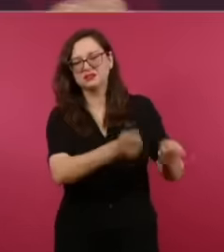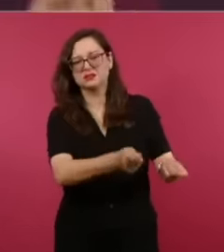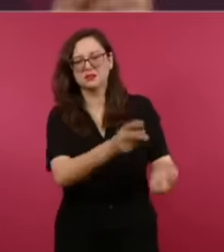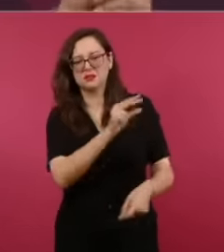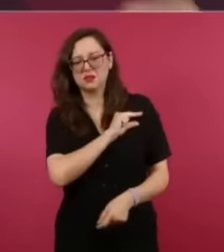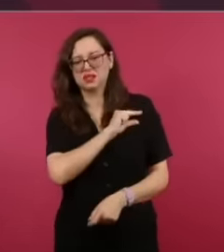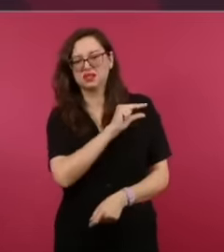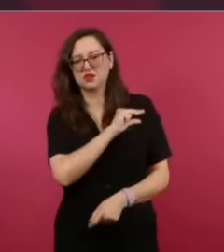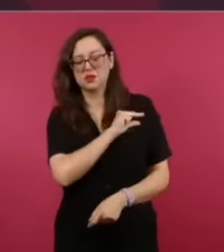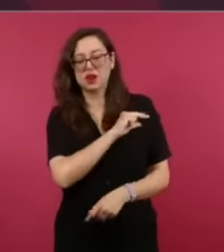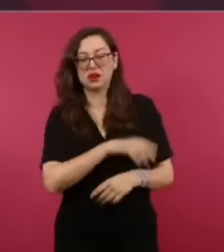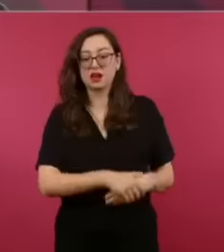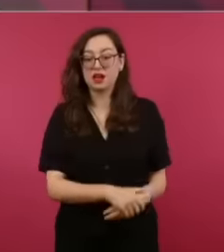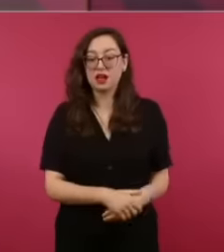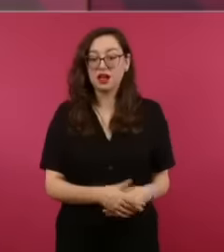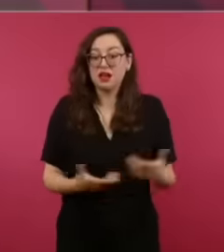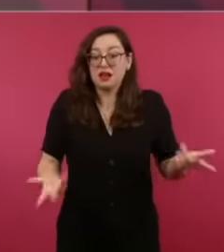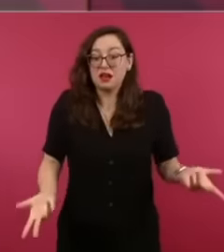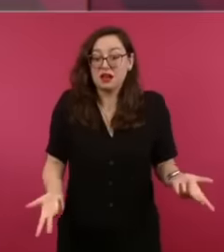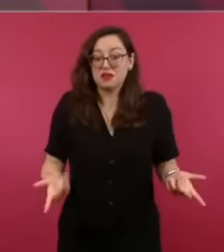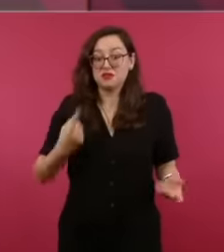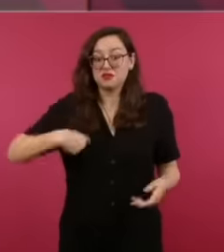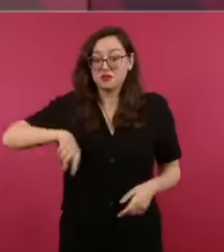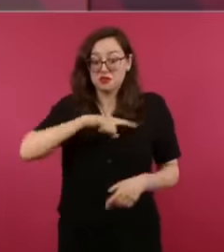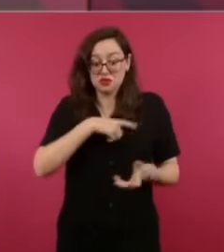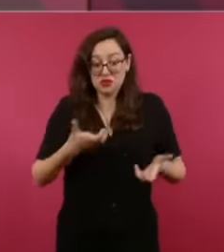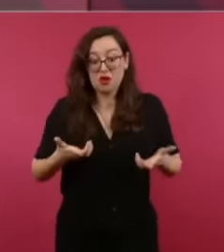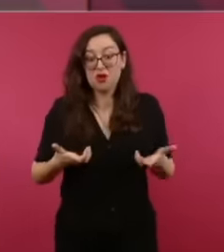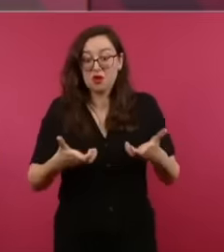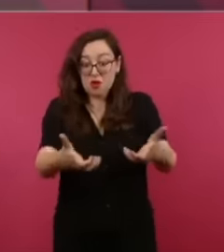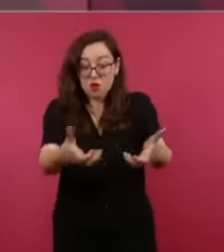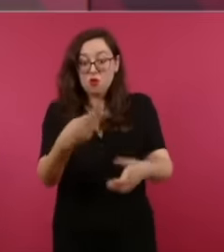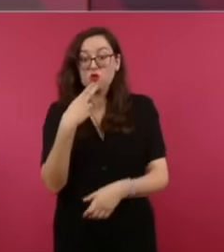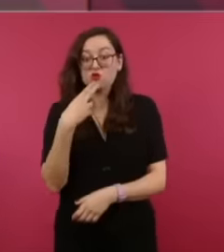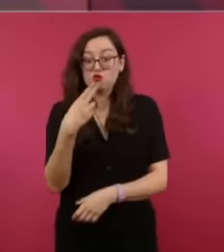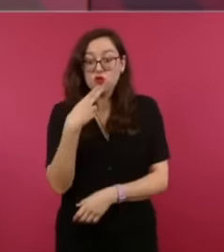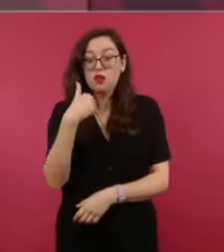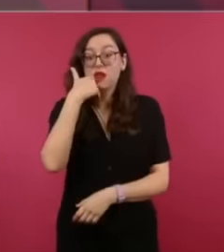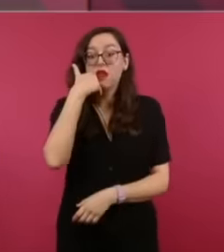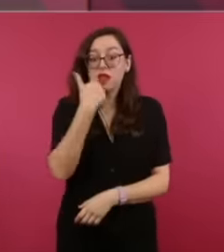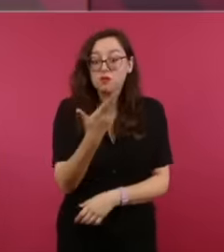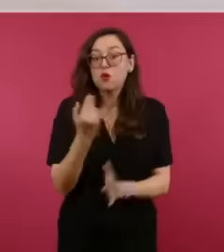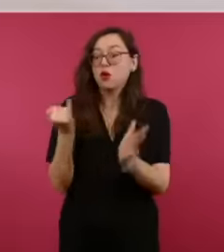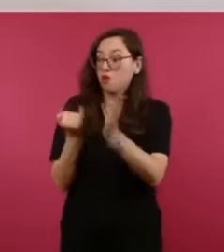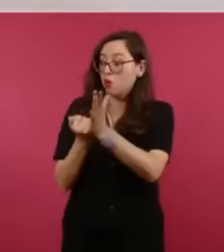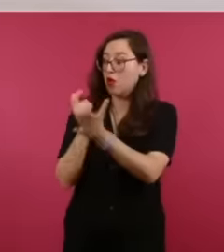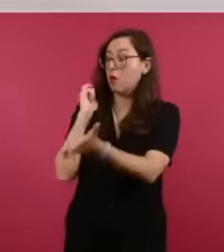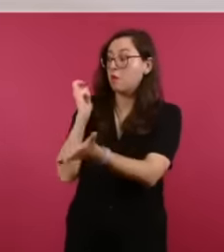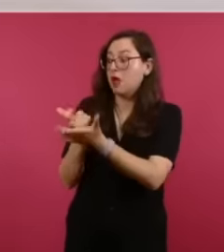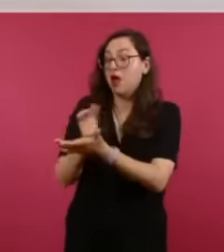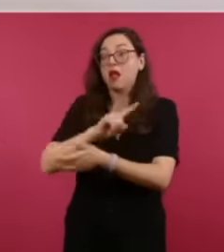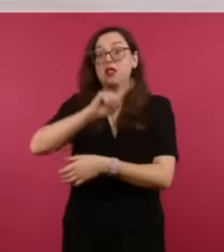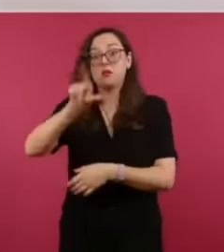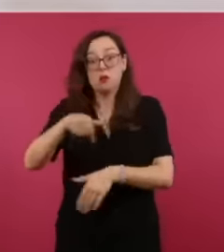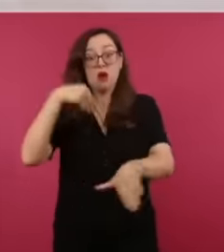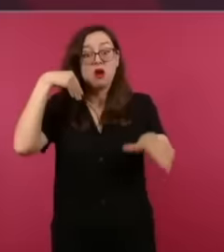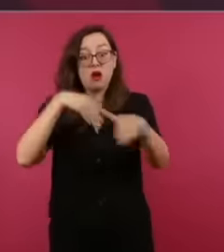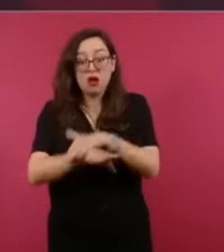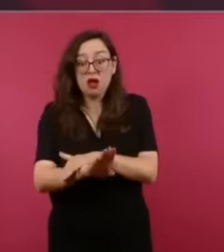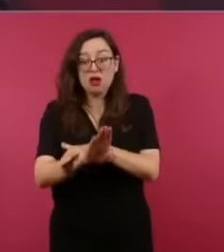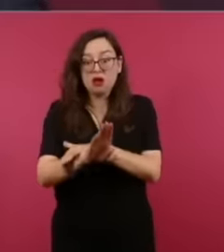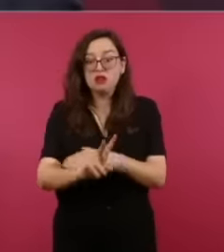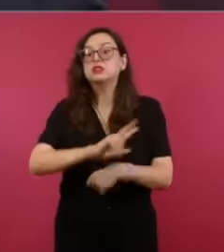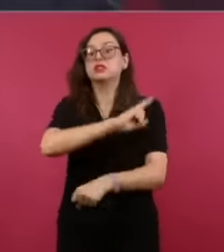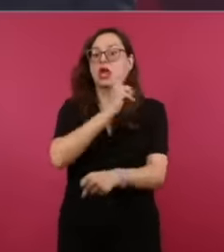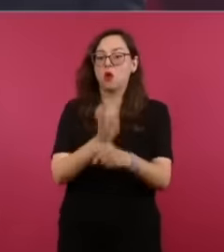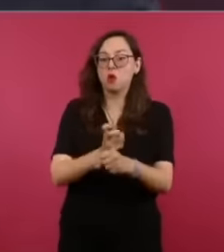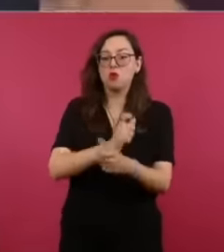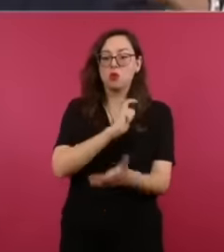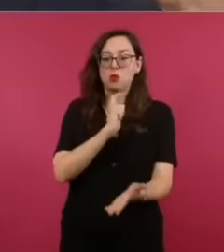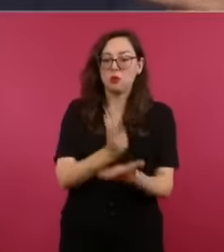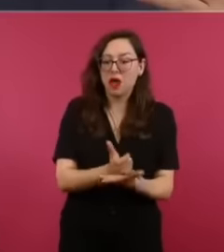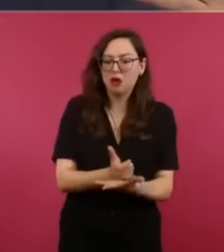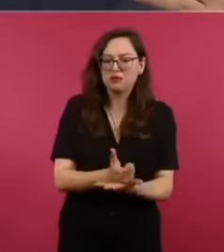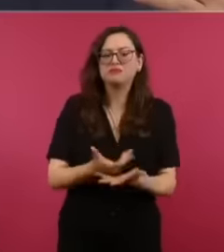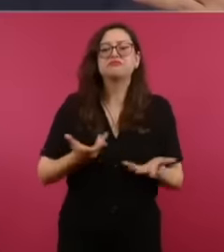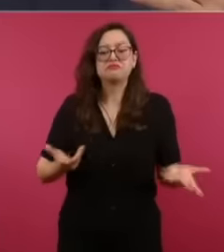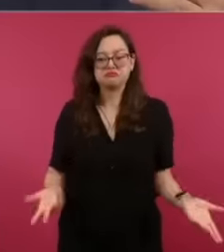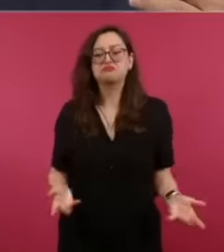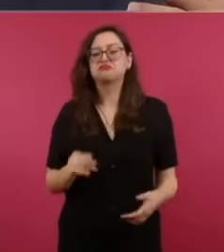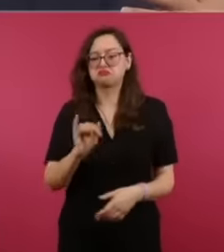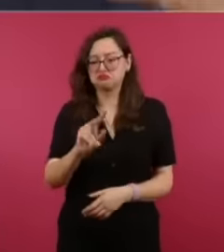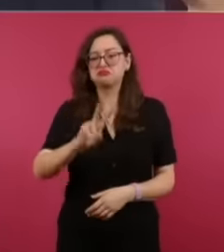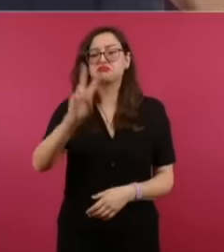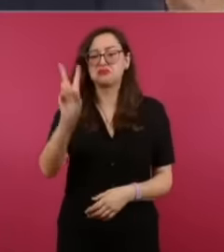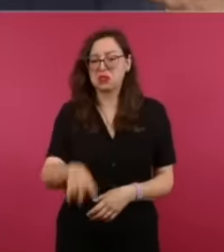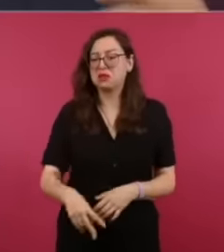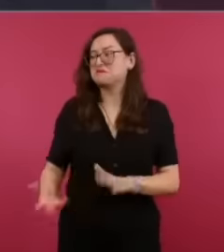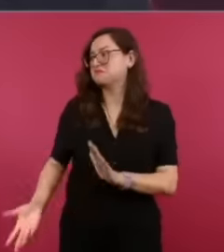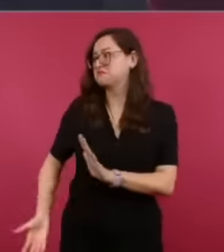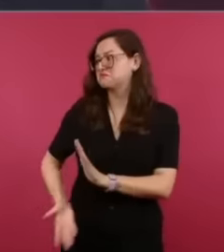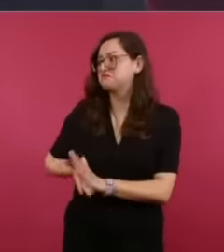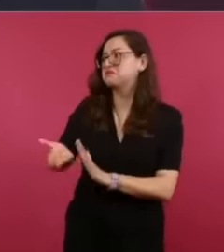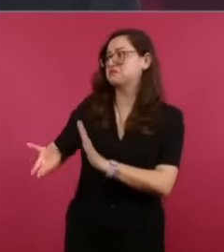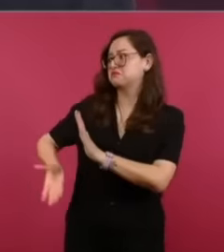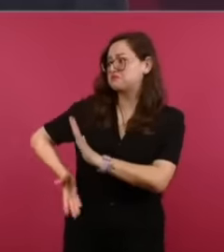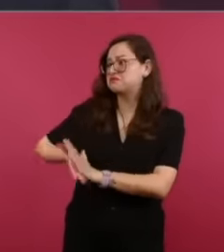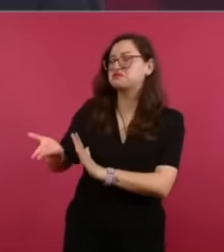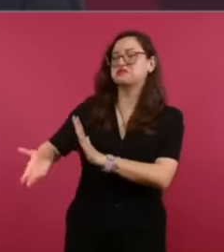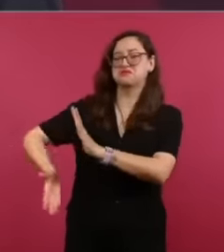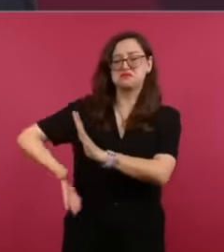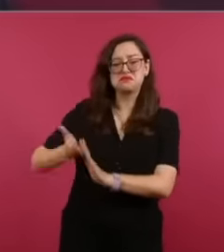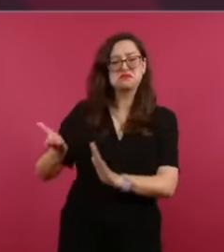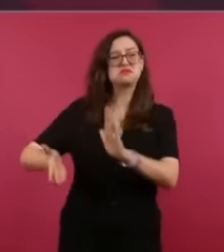pay again that is over well we have done a lot of works a lot of